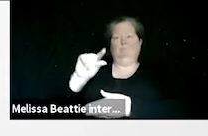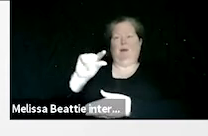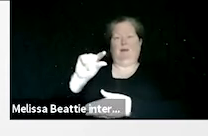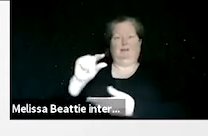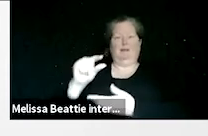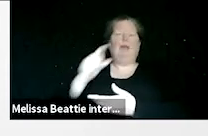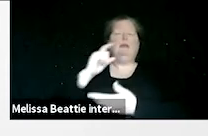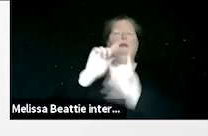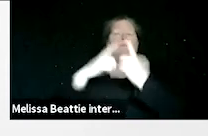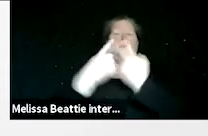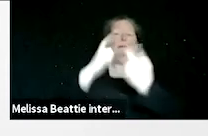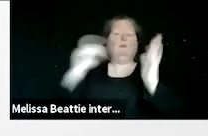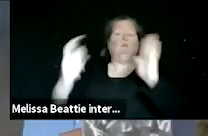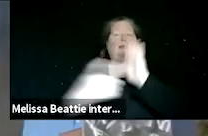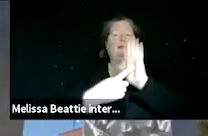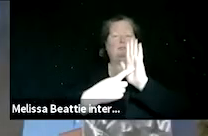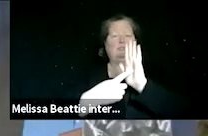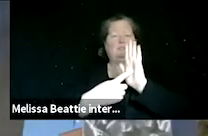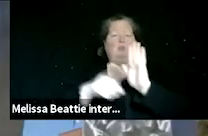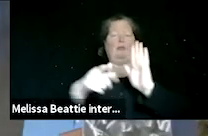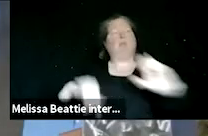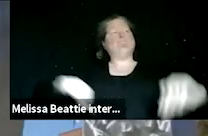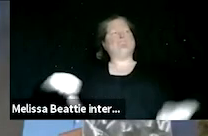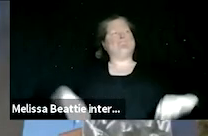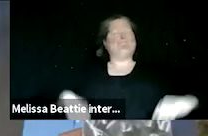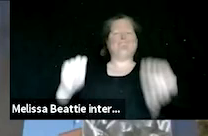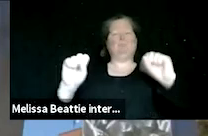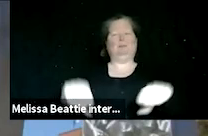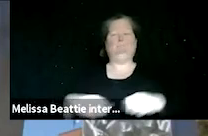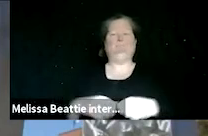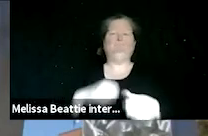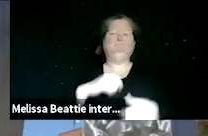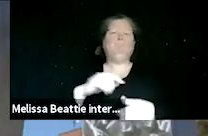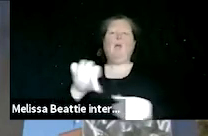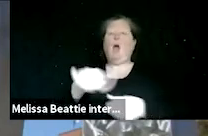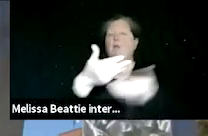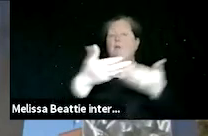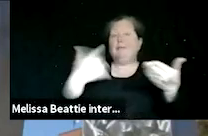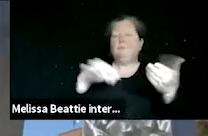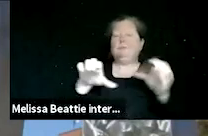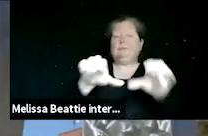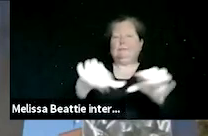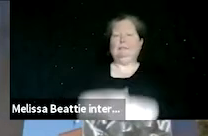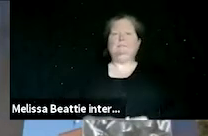Ben Woelk: Other types of things we have done is trying to leverage new